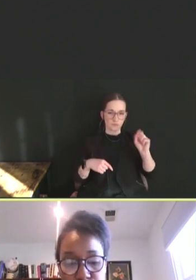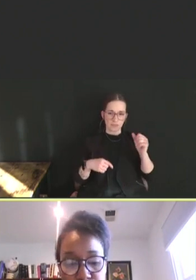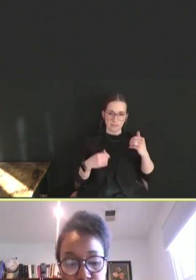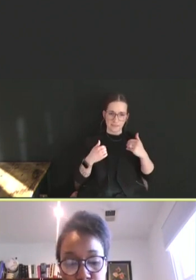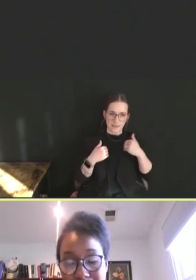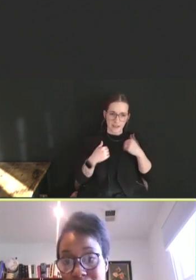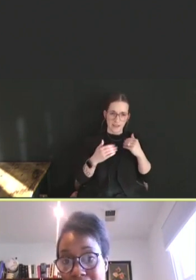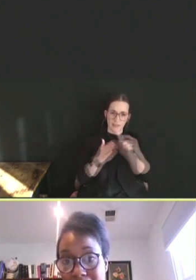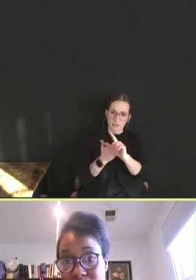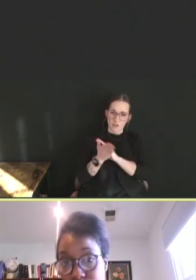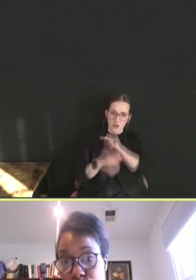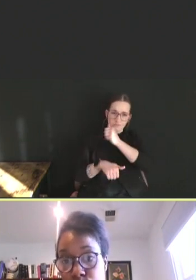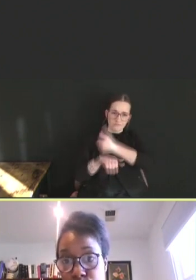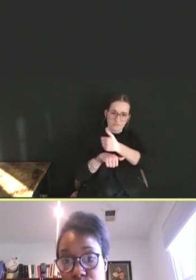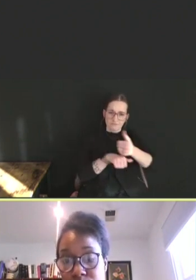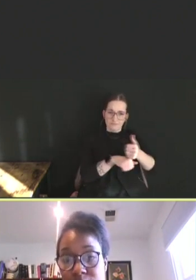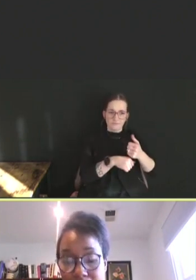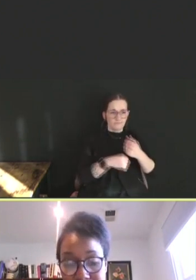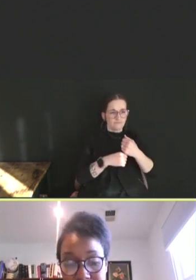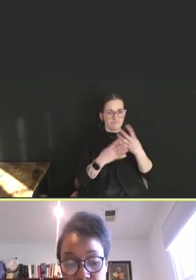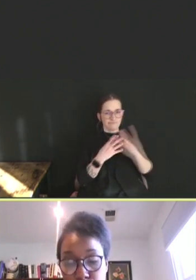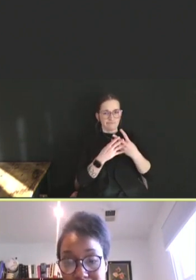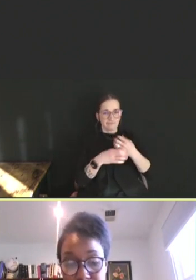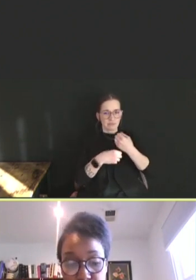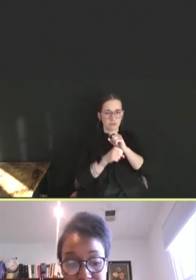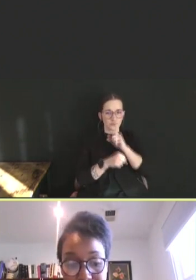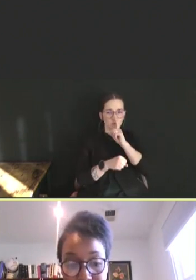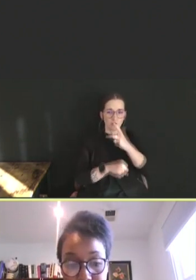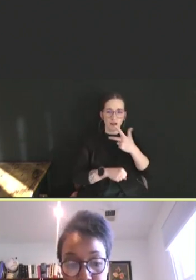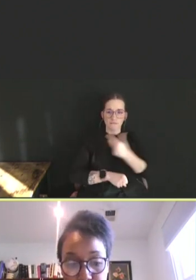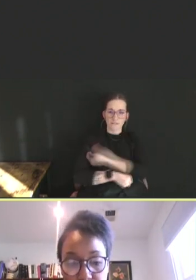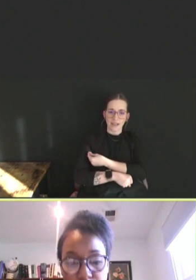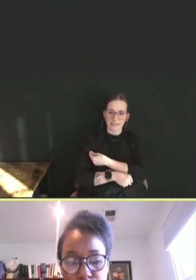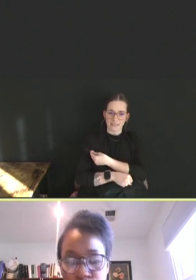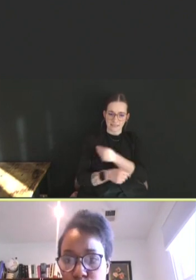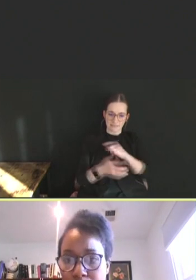ensure that the vaccines we receive are safe.